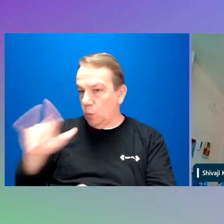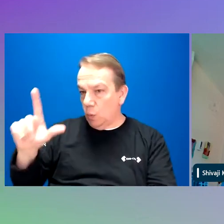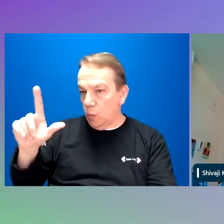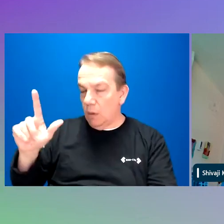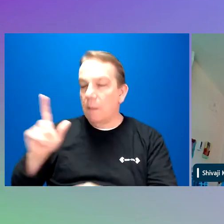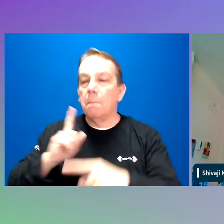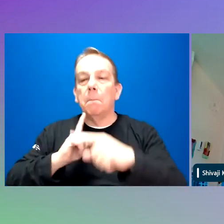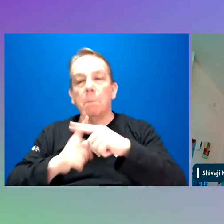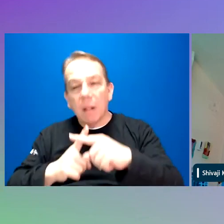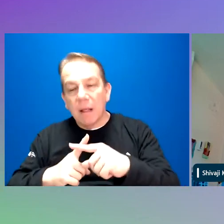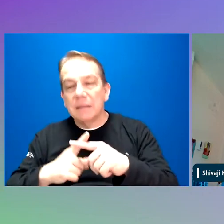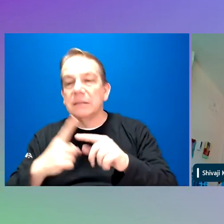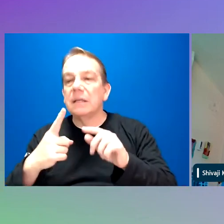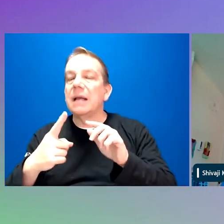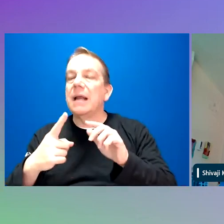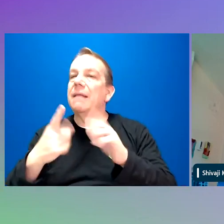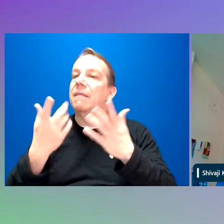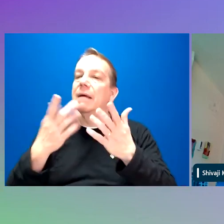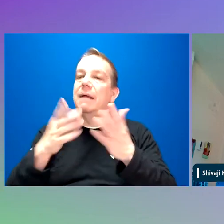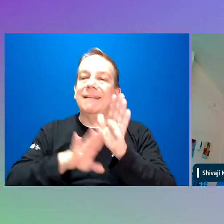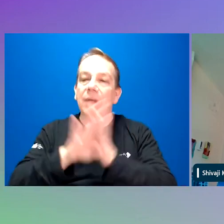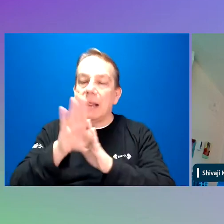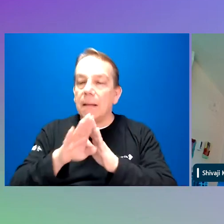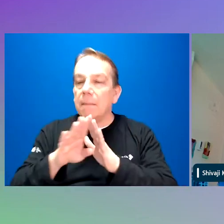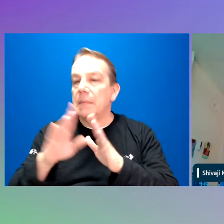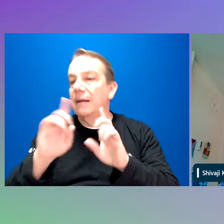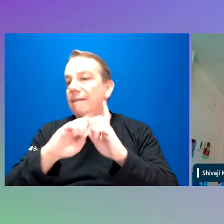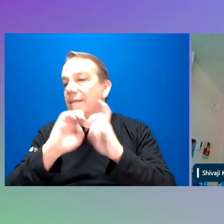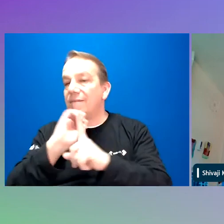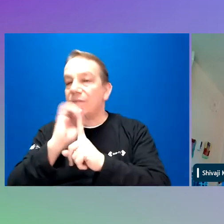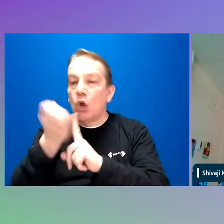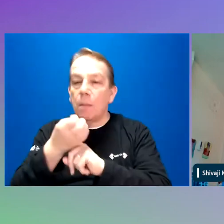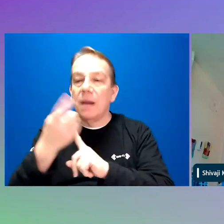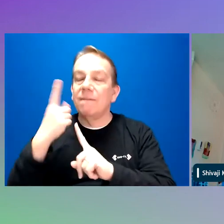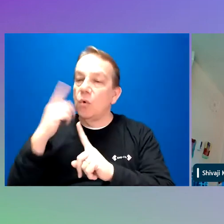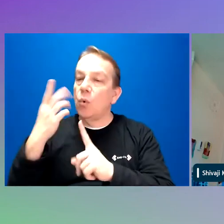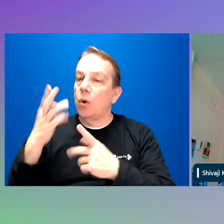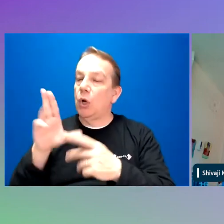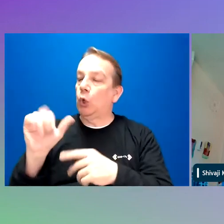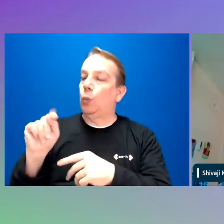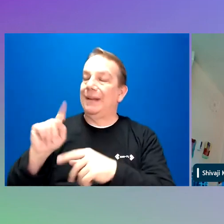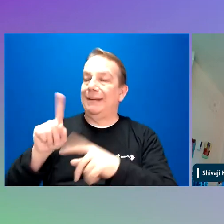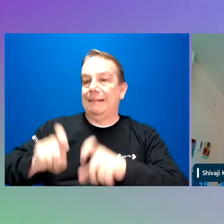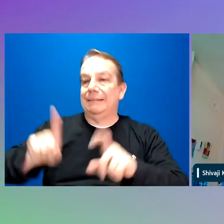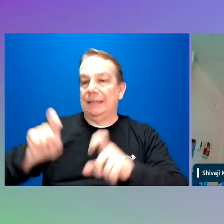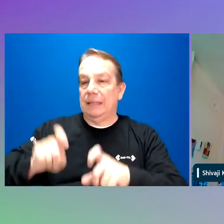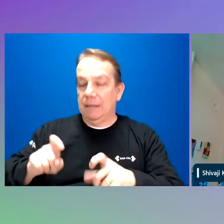in their dev environment for unit testing. So um, so these